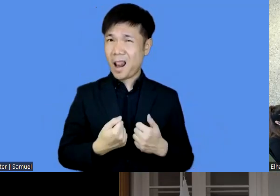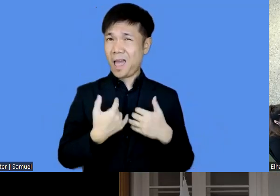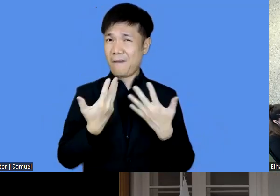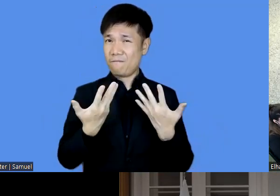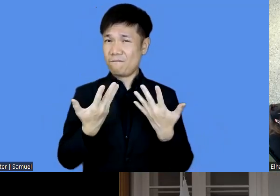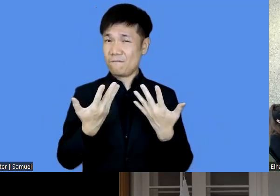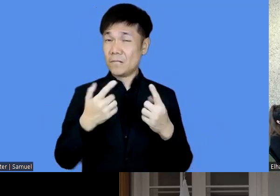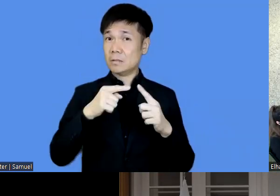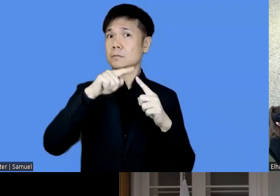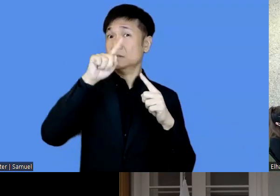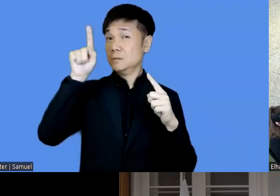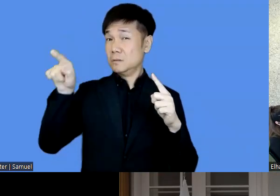that we're talking about is happening.